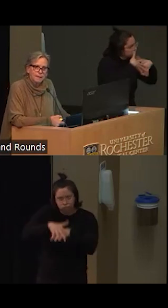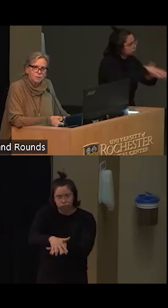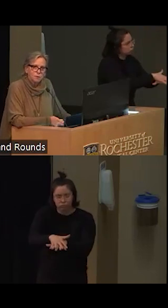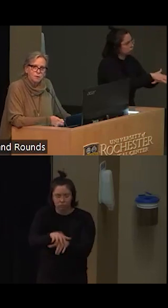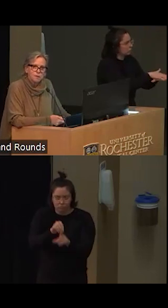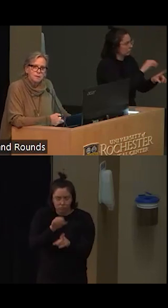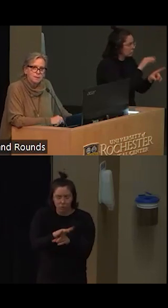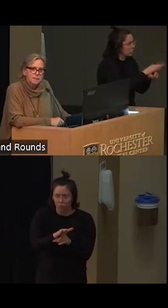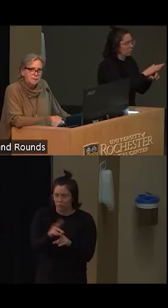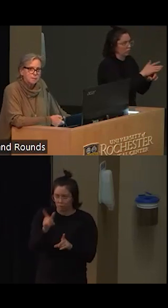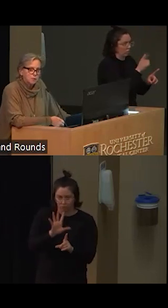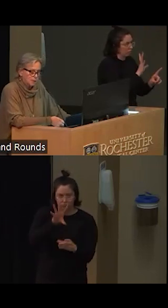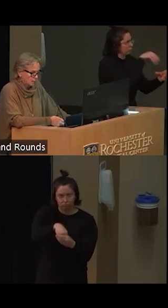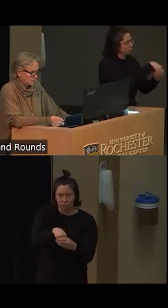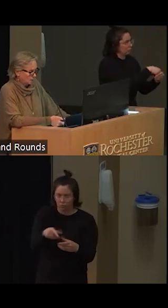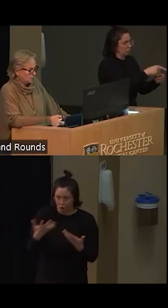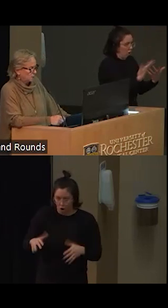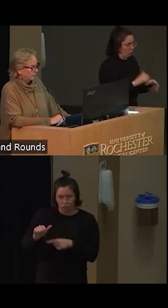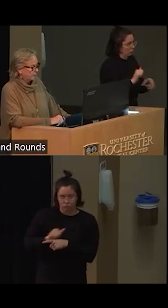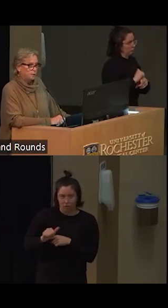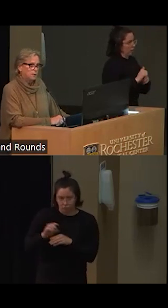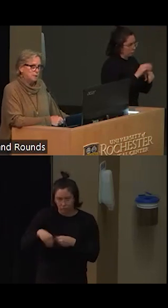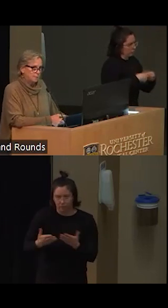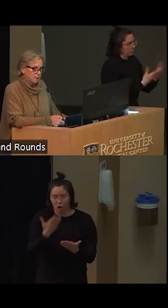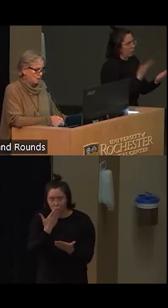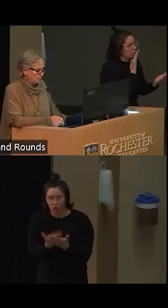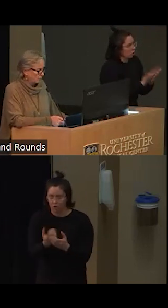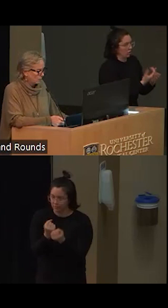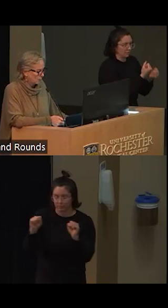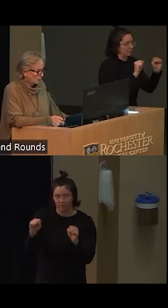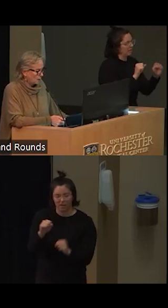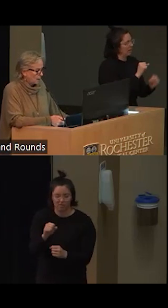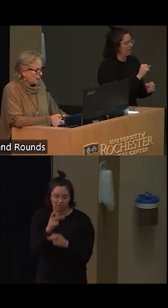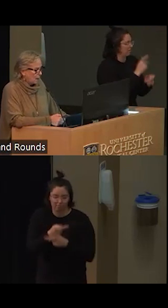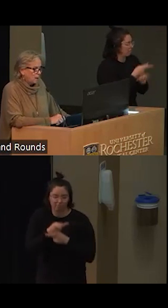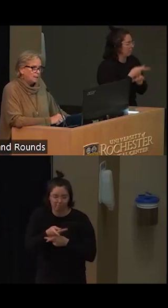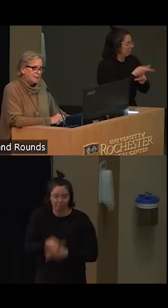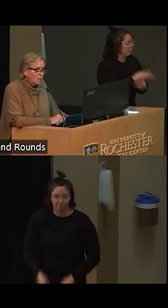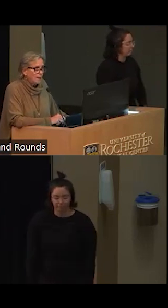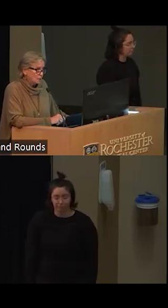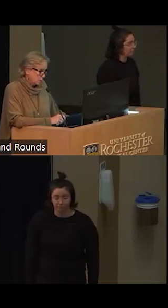psychiatric nursing needs to be trained in to provide good and safe care uh then we had our